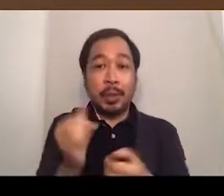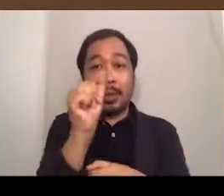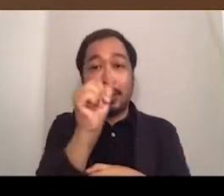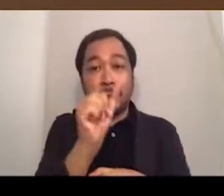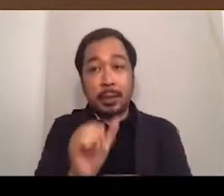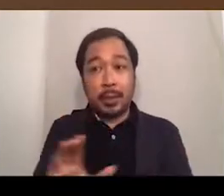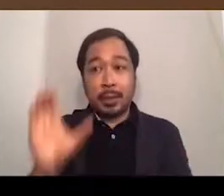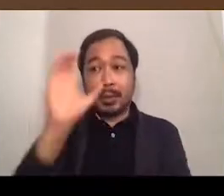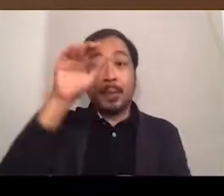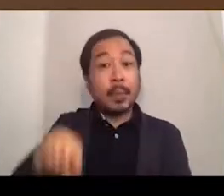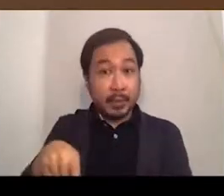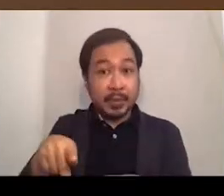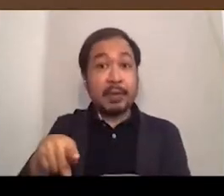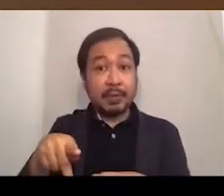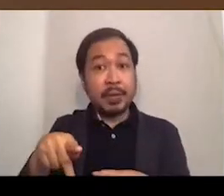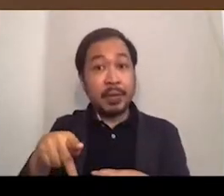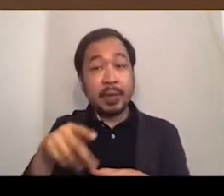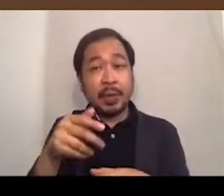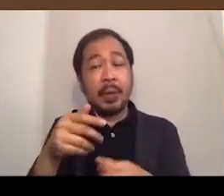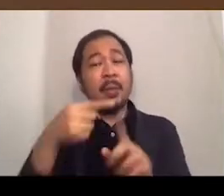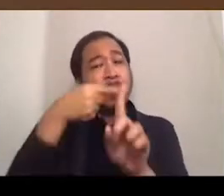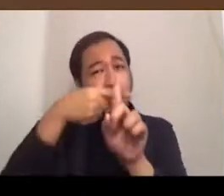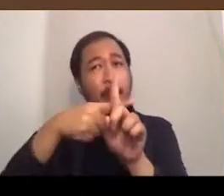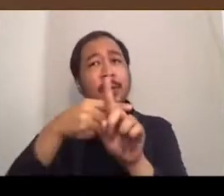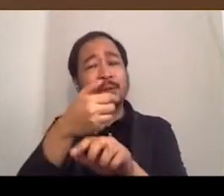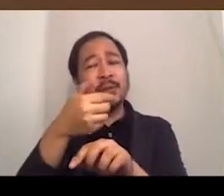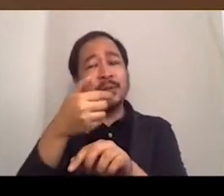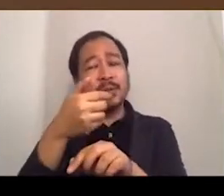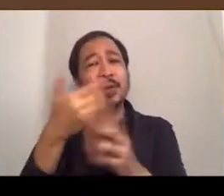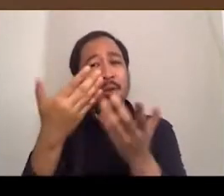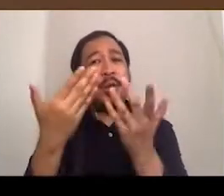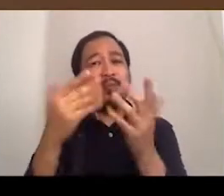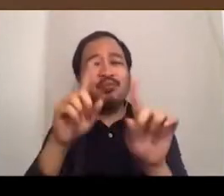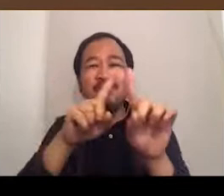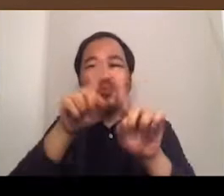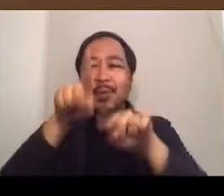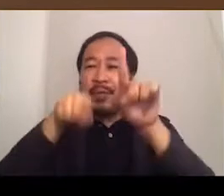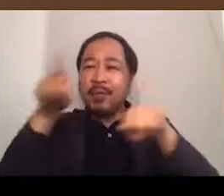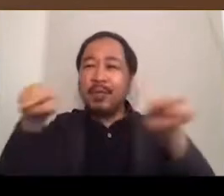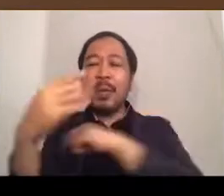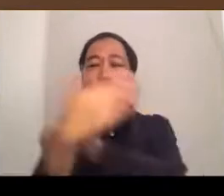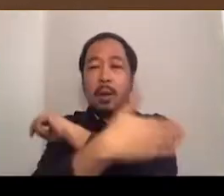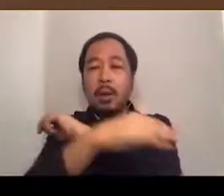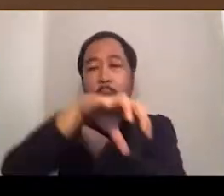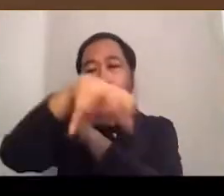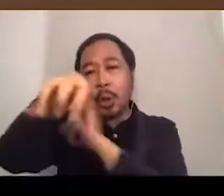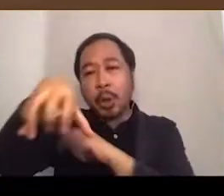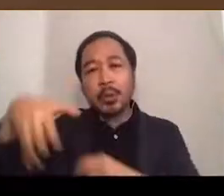We will coordinate policies, share experience, and learn from each other